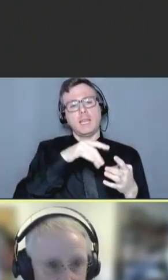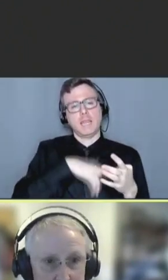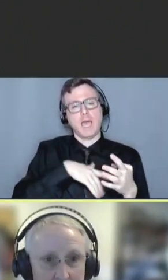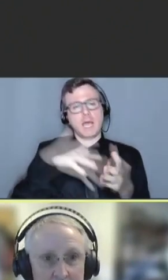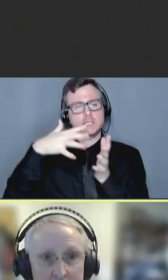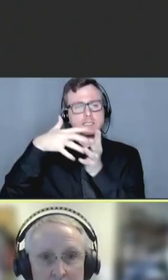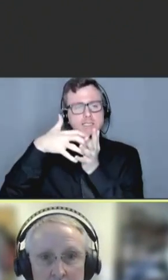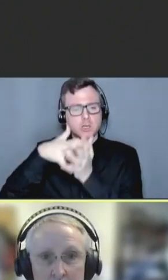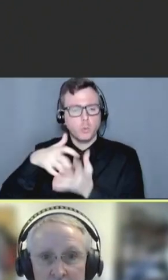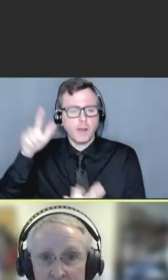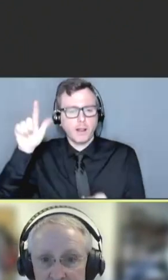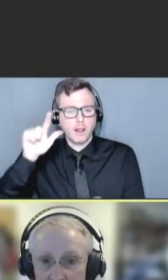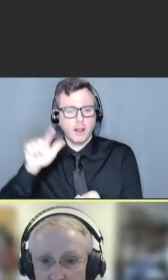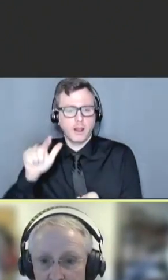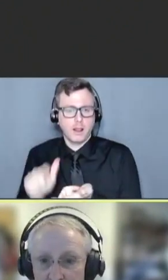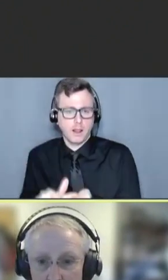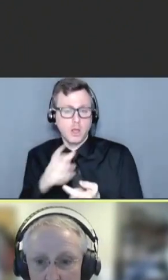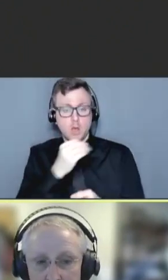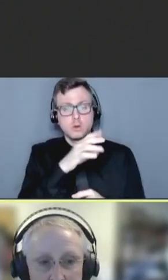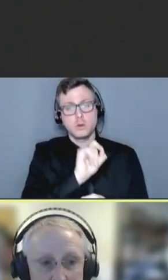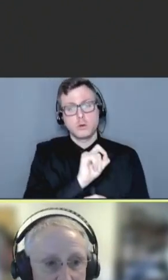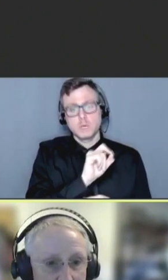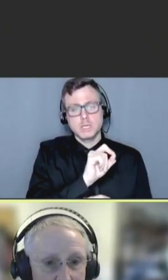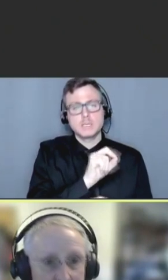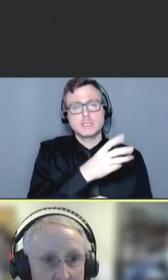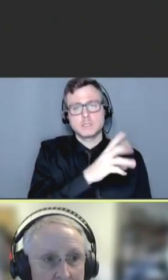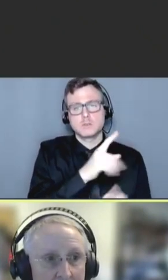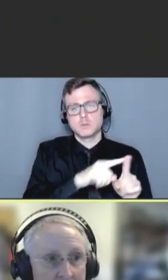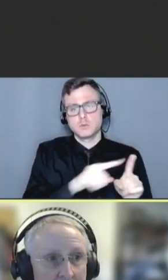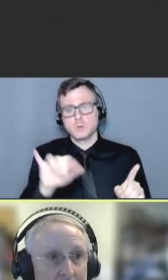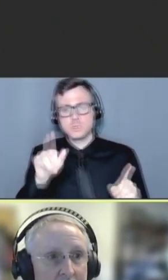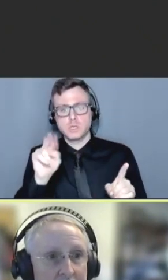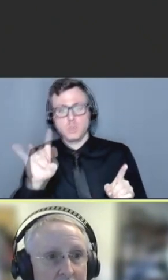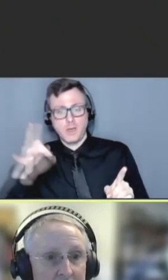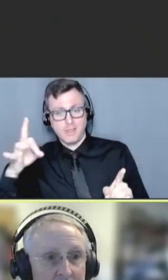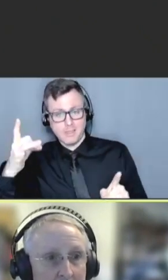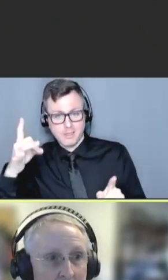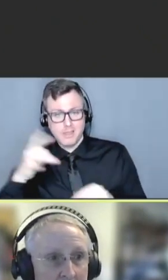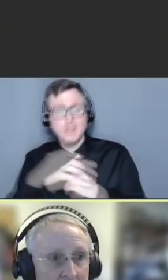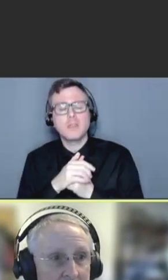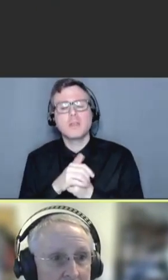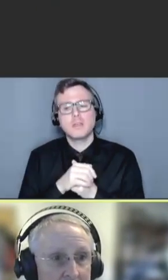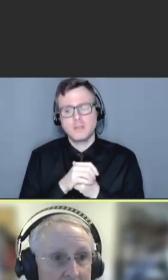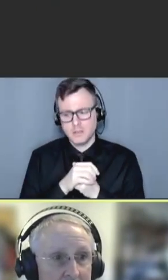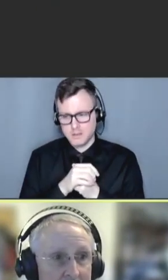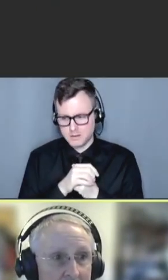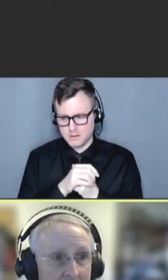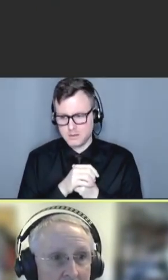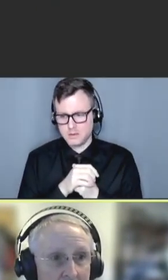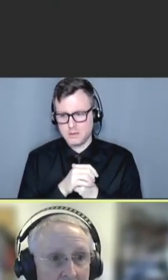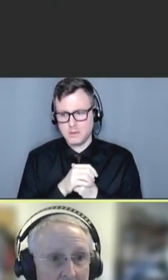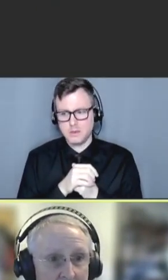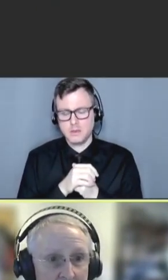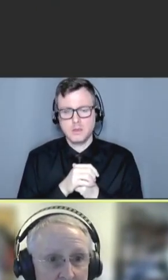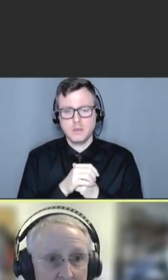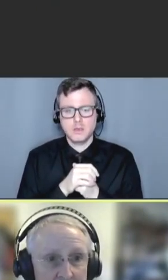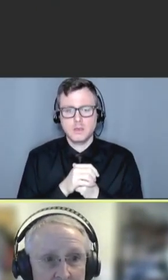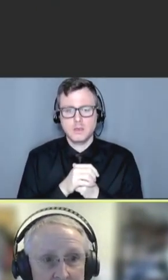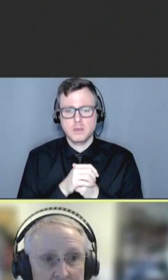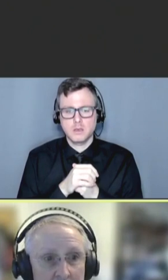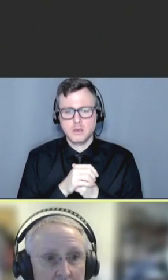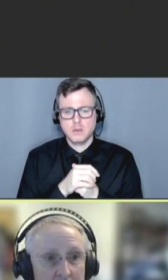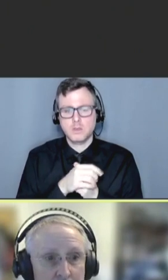showing data from October 16th through January 8th. Next slide, please. And this looks at the